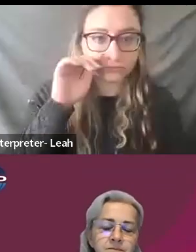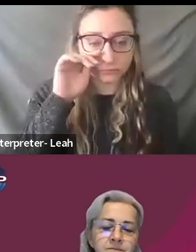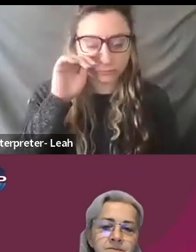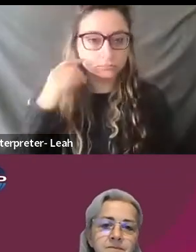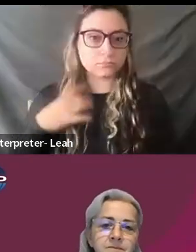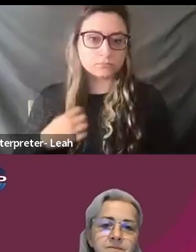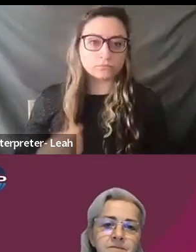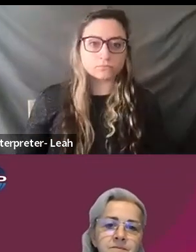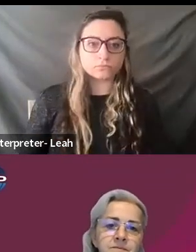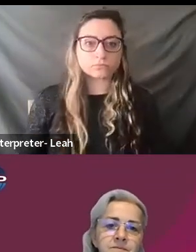But I think with getting people with networking -- and getting people to resources, where vaccinations were -- we don't have a lot of accessible transportation here that is public transportation unless that person with a disability has accessible transportation of their own.